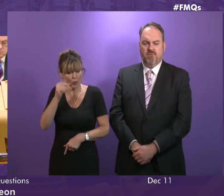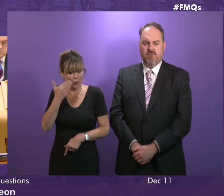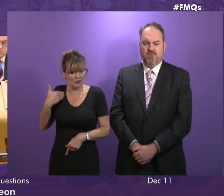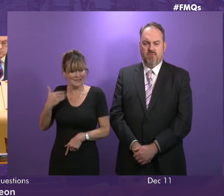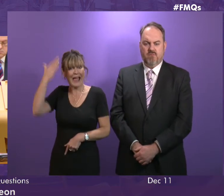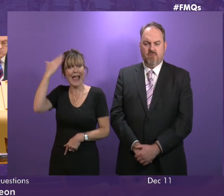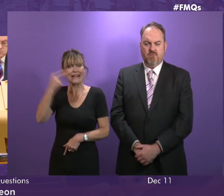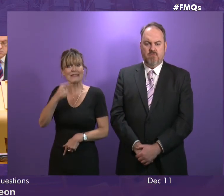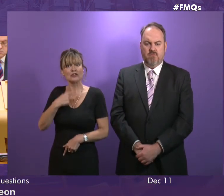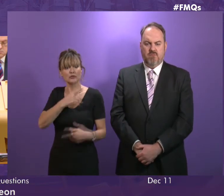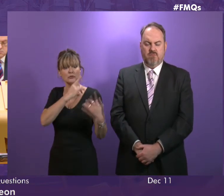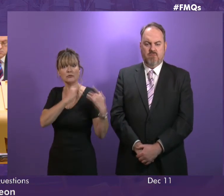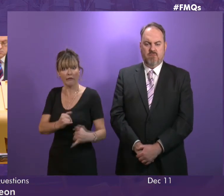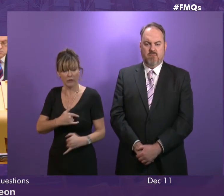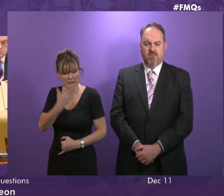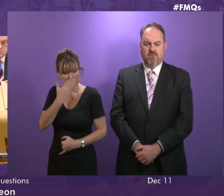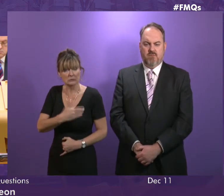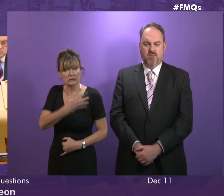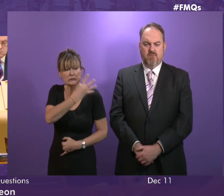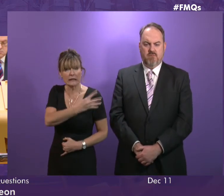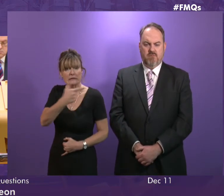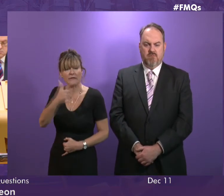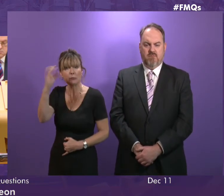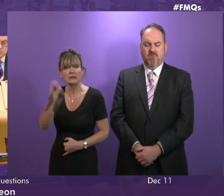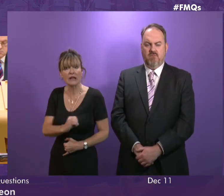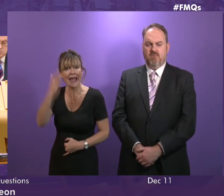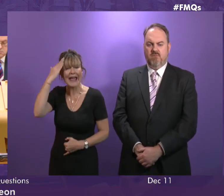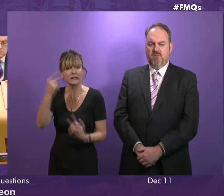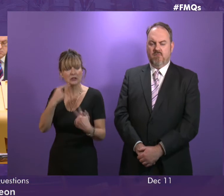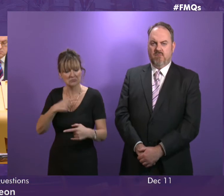that is happening, because 97 per cent of headteachers said that they are flexible in